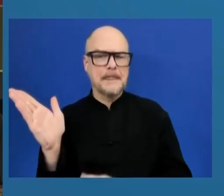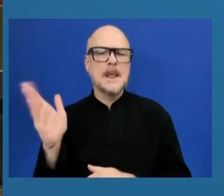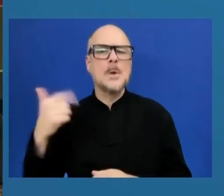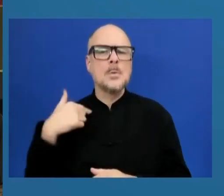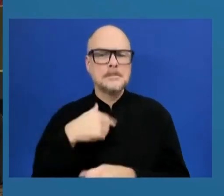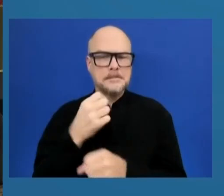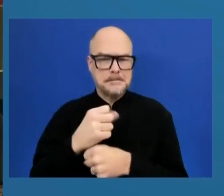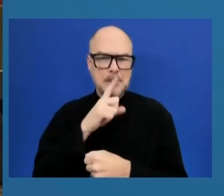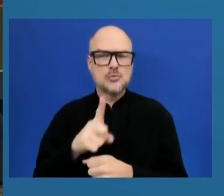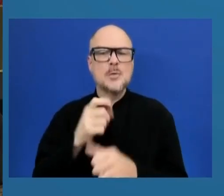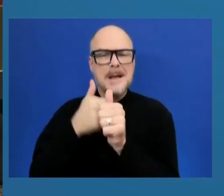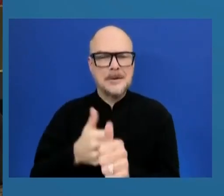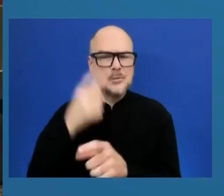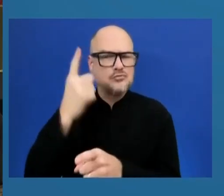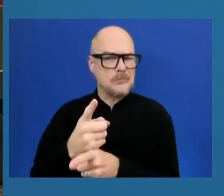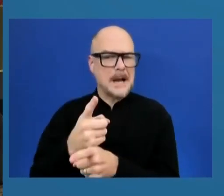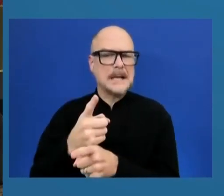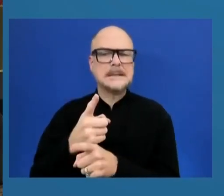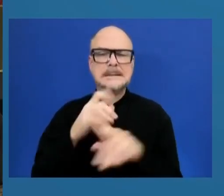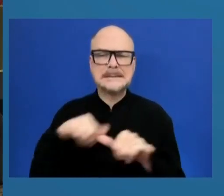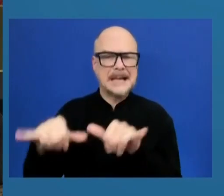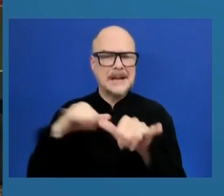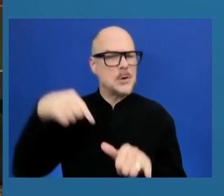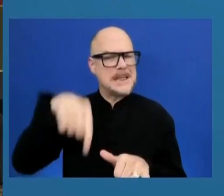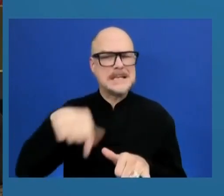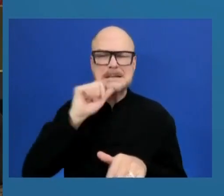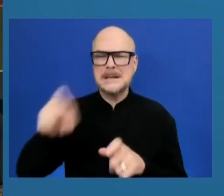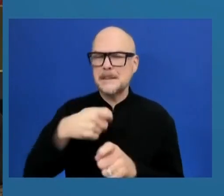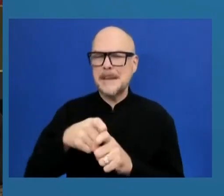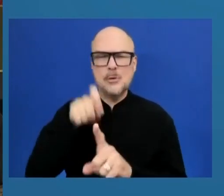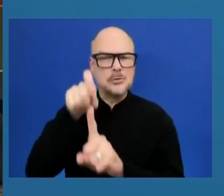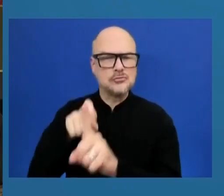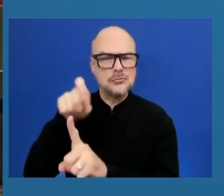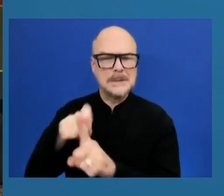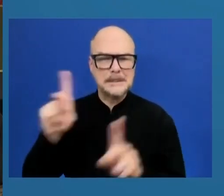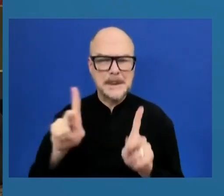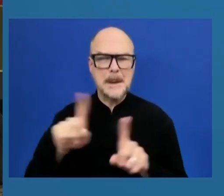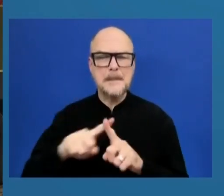and this is not a harassment technique we're trying to just make sure that we have the early warning signs